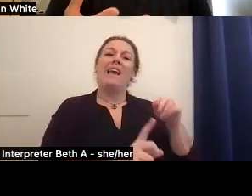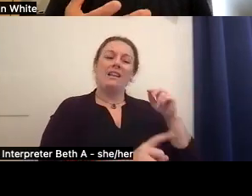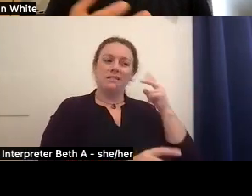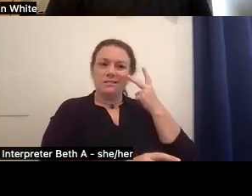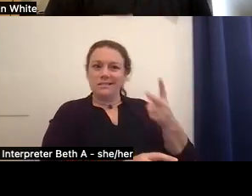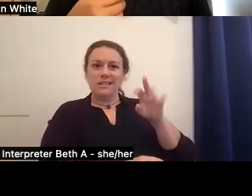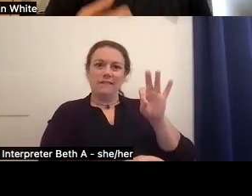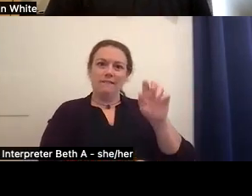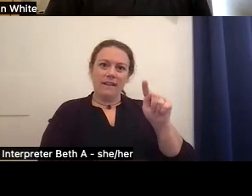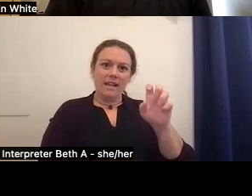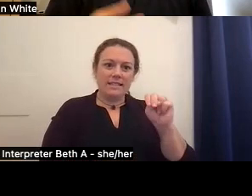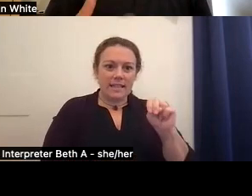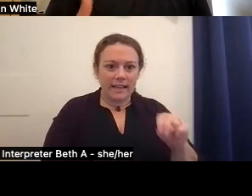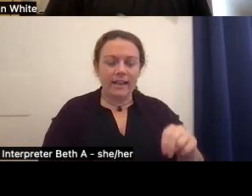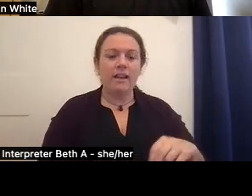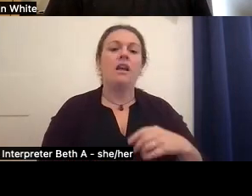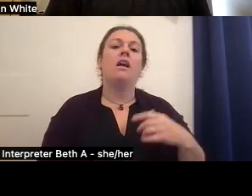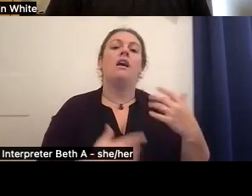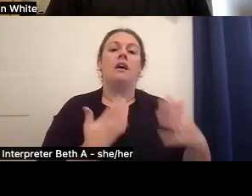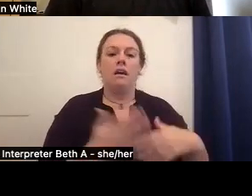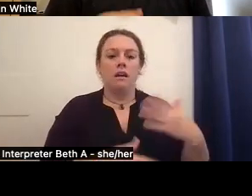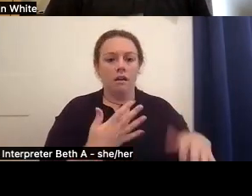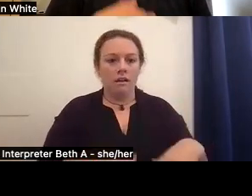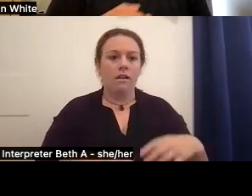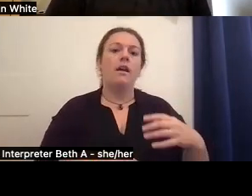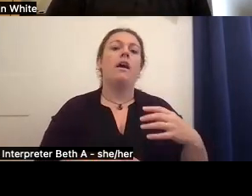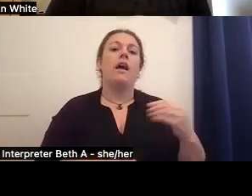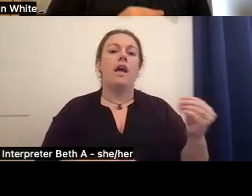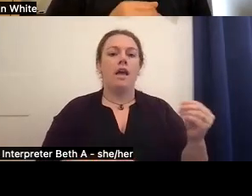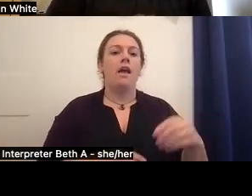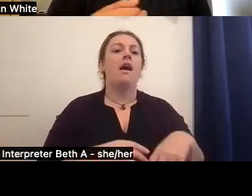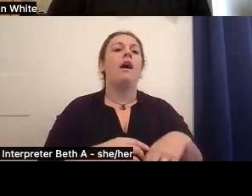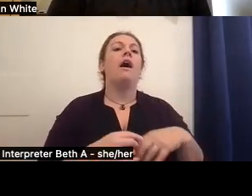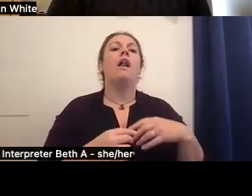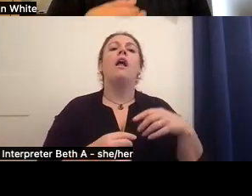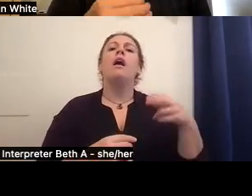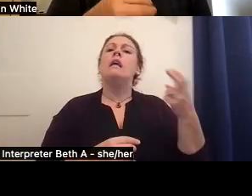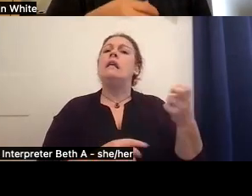begins to evolve in the 1990s and becomes federal law, he fought against the return of wampum belts